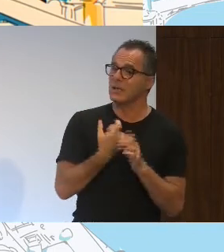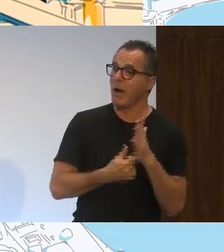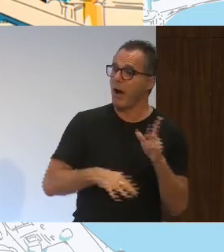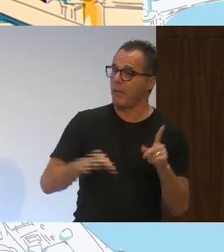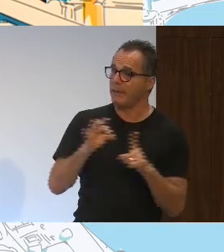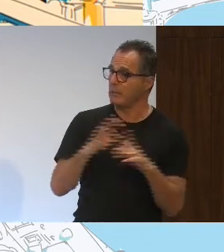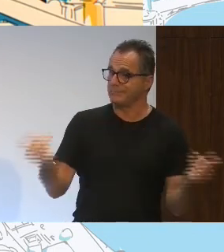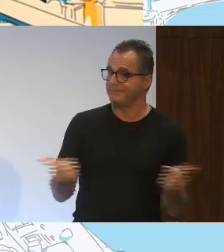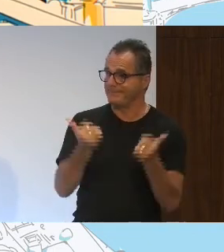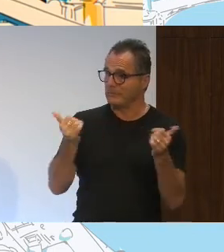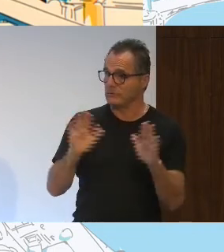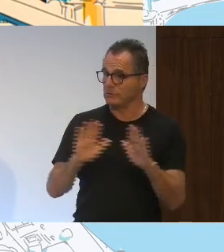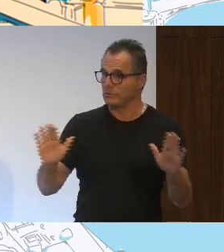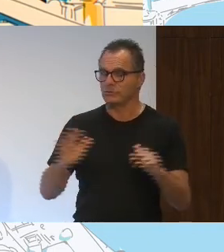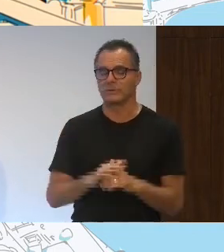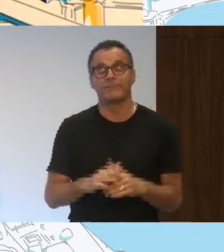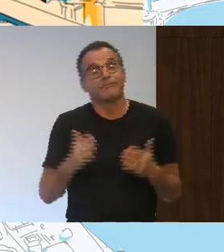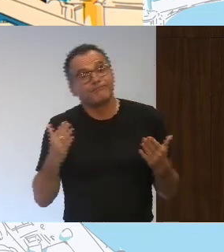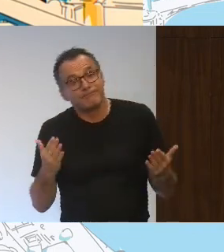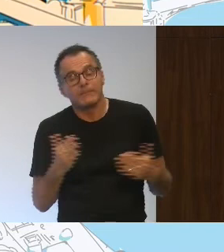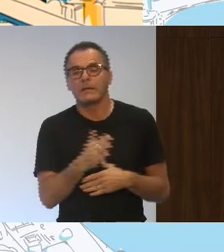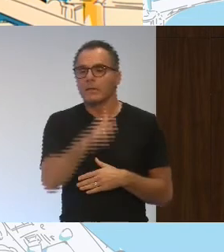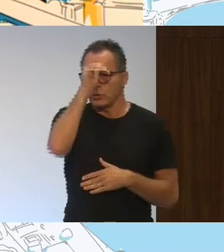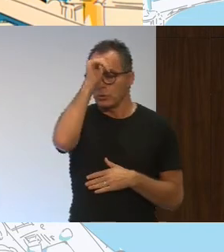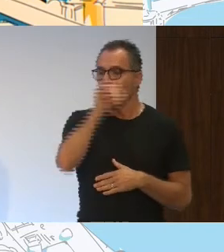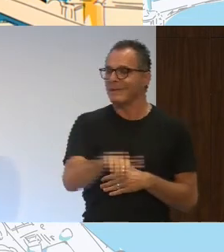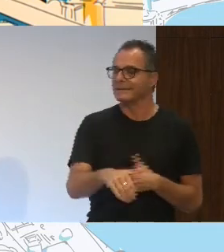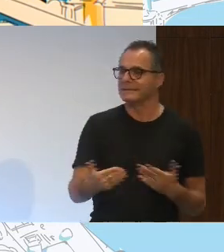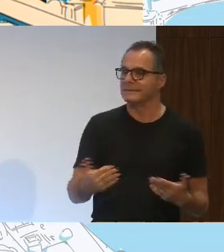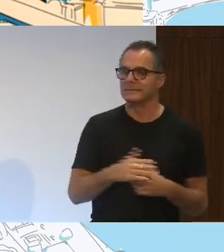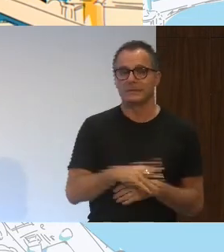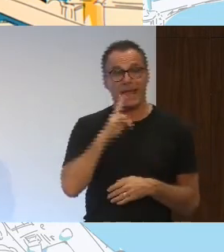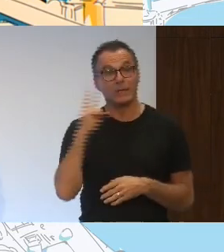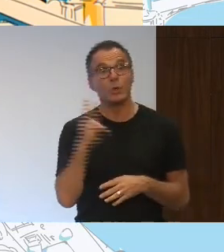so well, you know. Yeah, it did look a bit like that at the time,